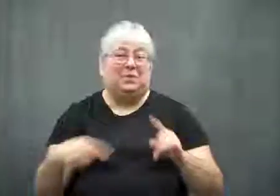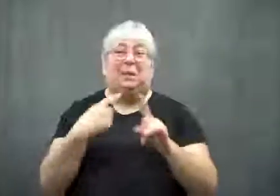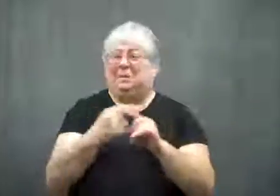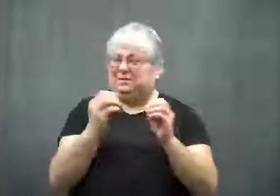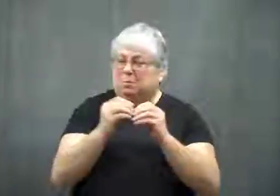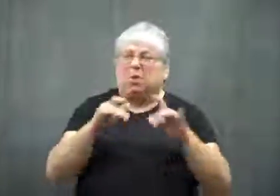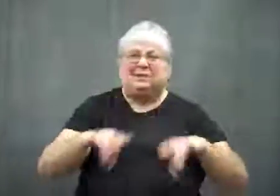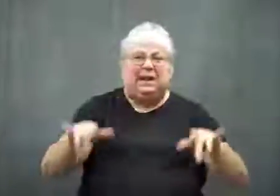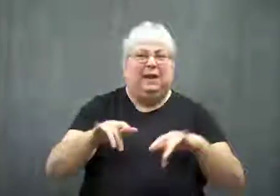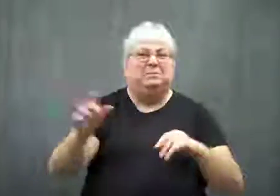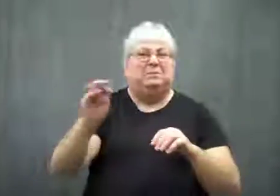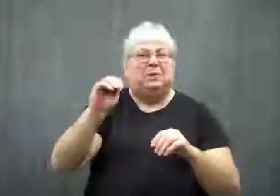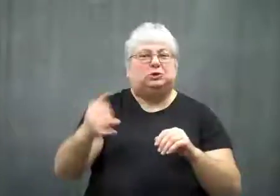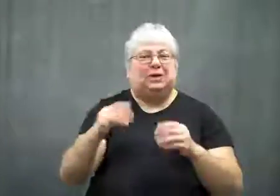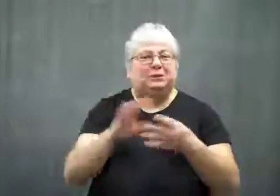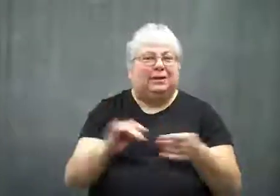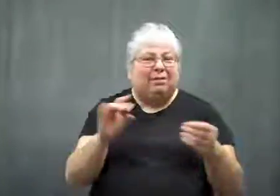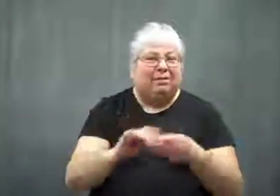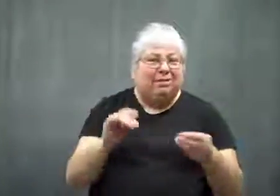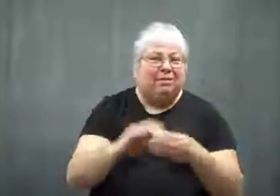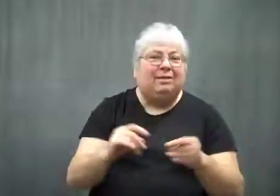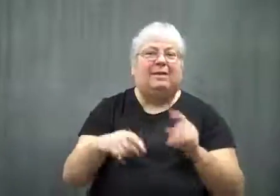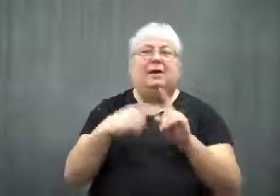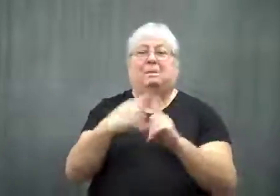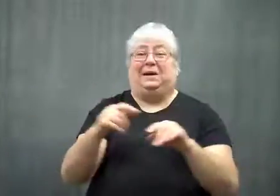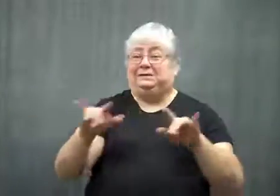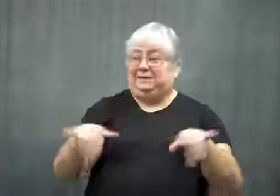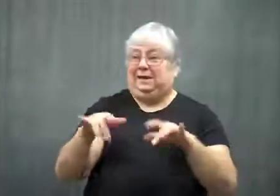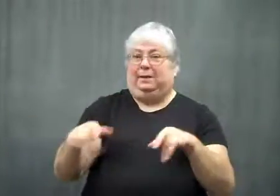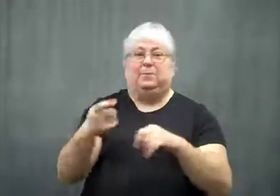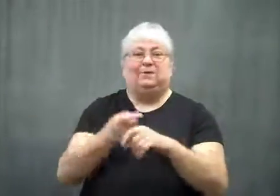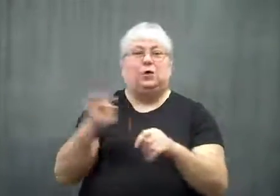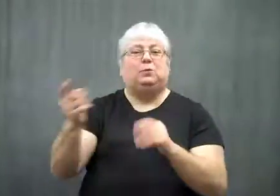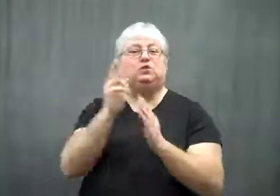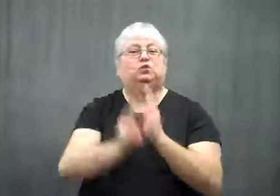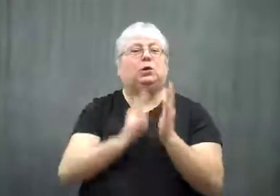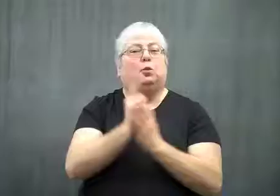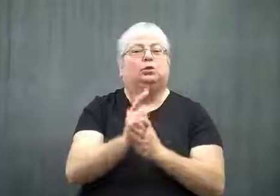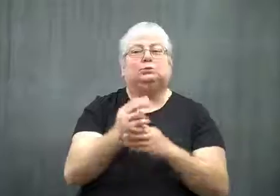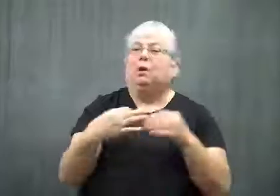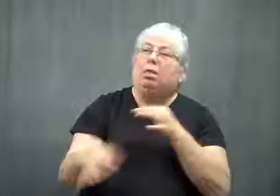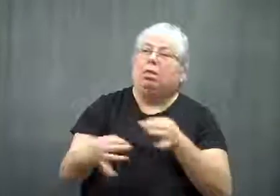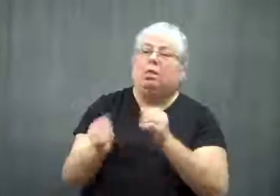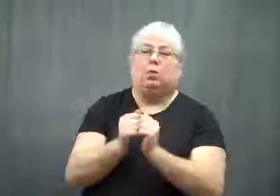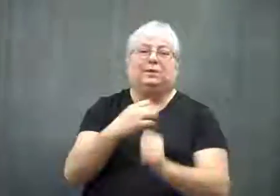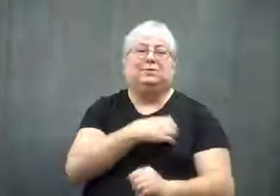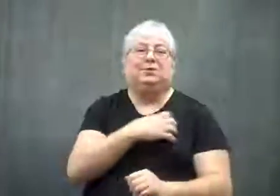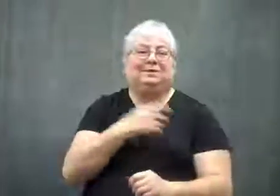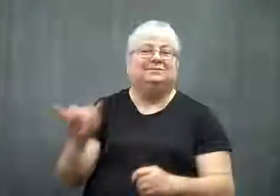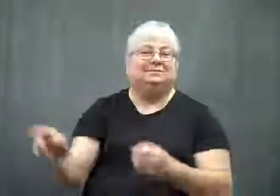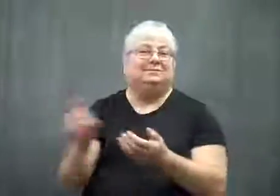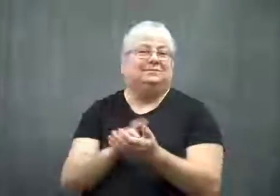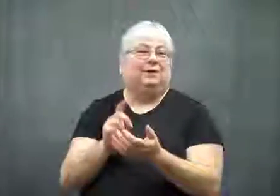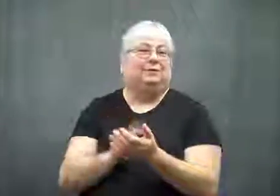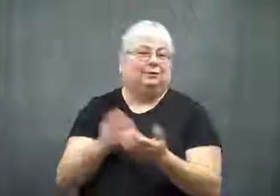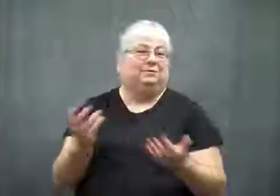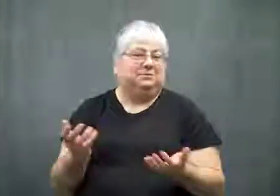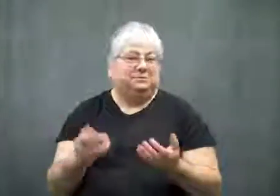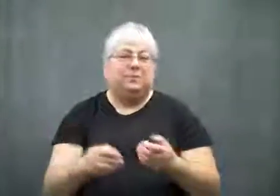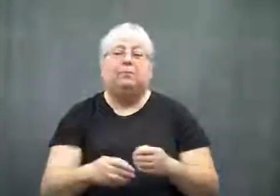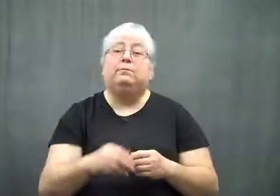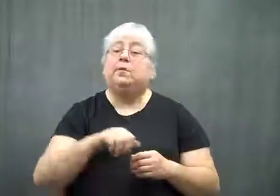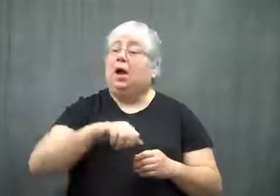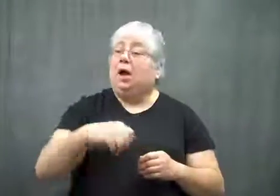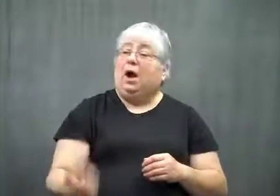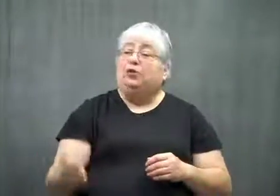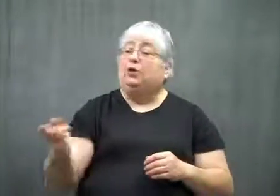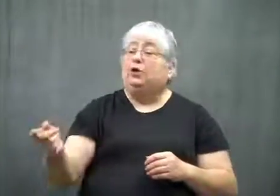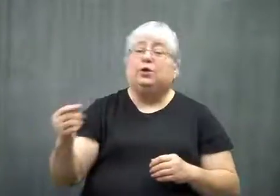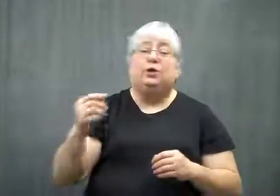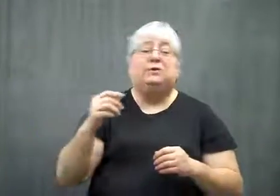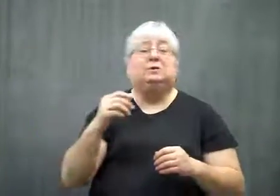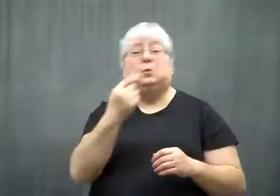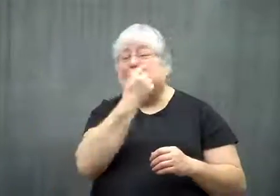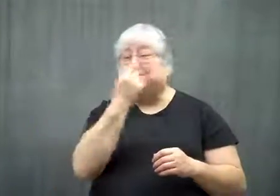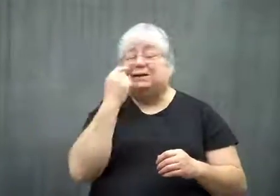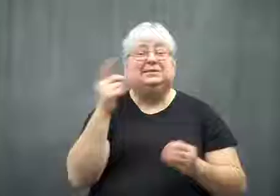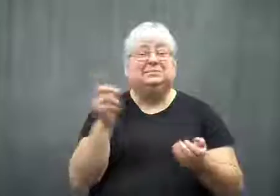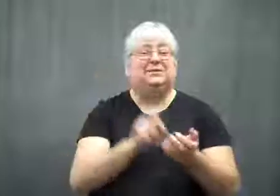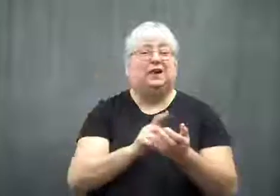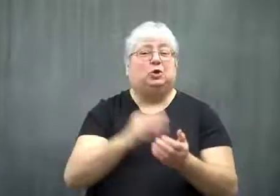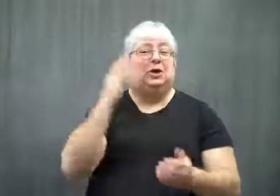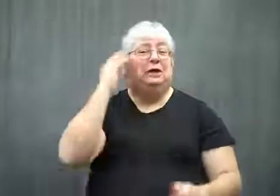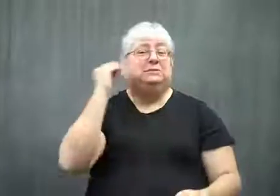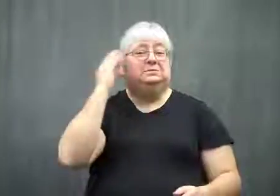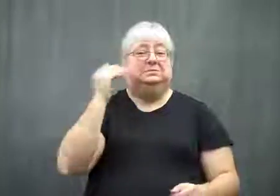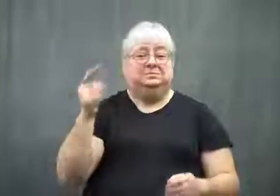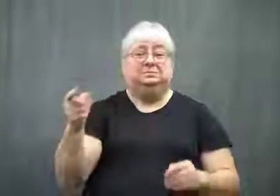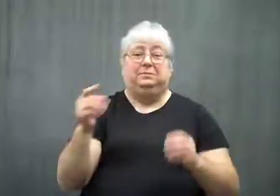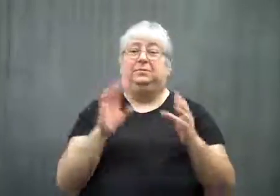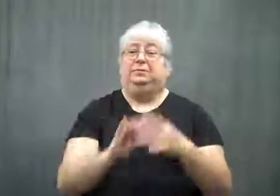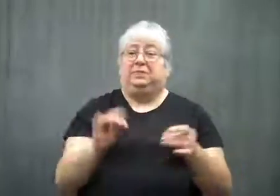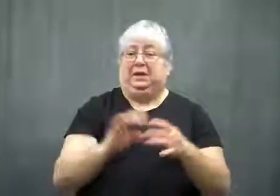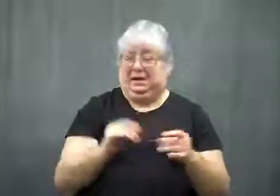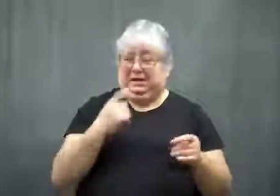More tapes from Jackson were played as well as the two hour tape of Murray's meeting with the police.